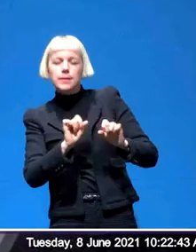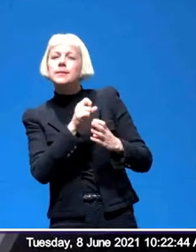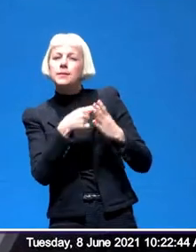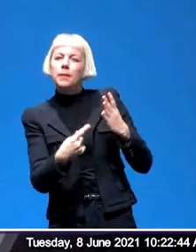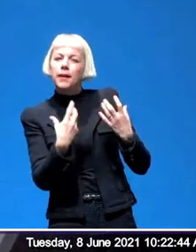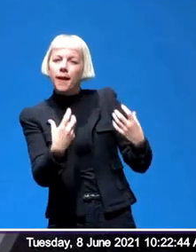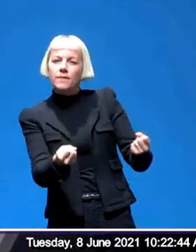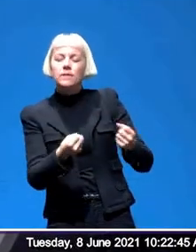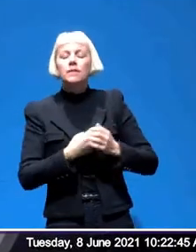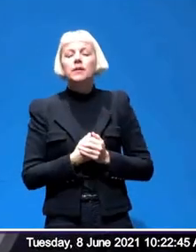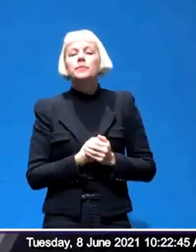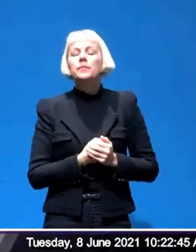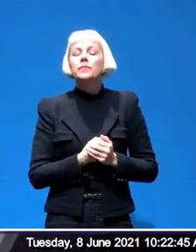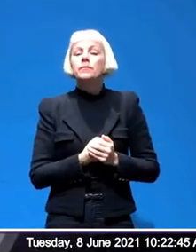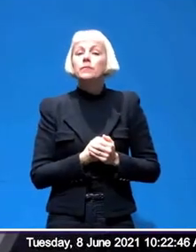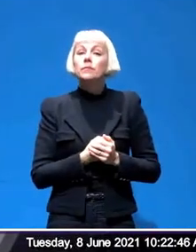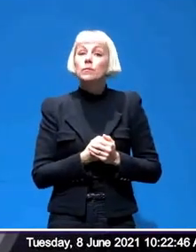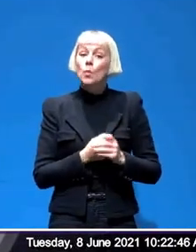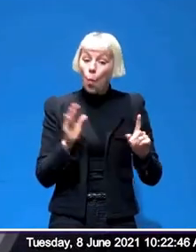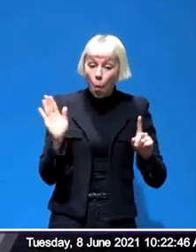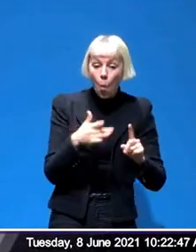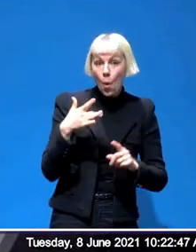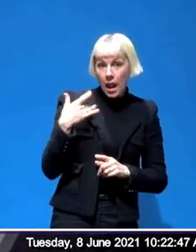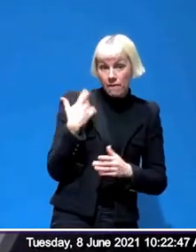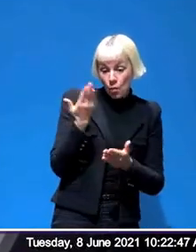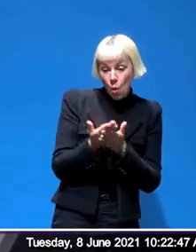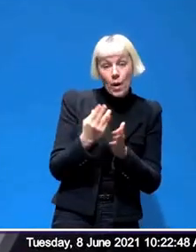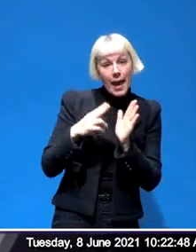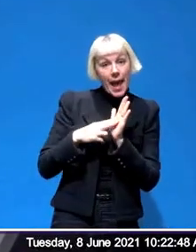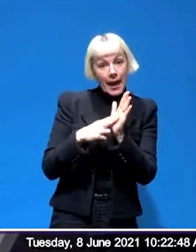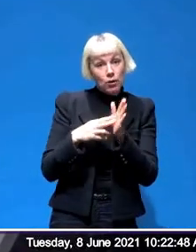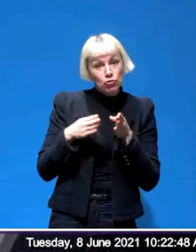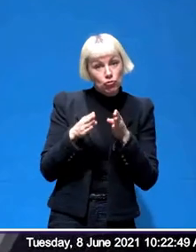Daniel and the other residents at N Street attended structured activities